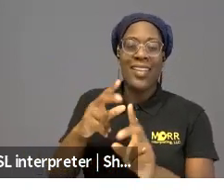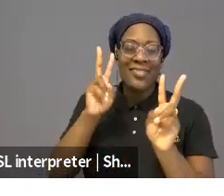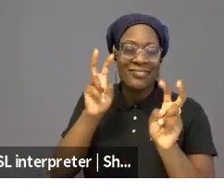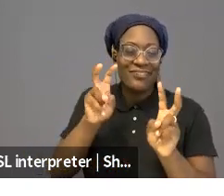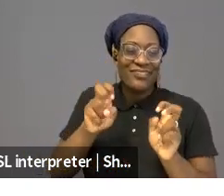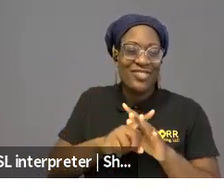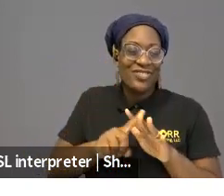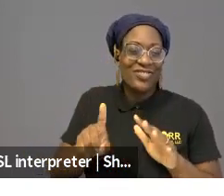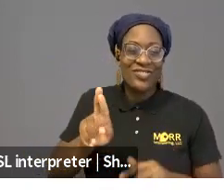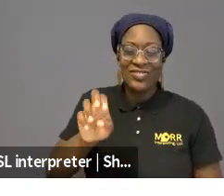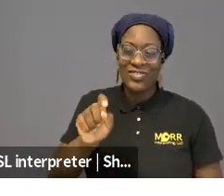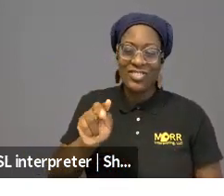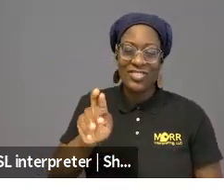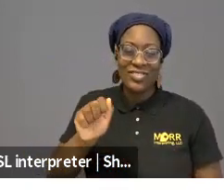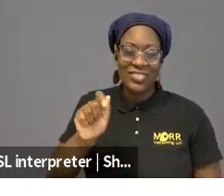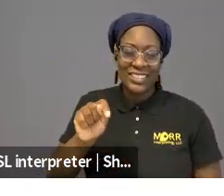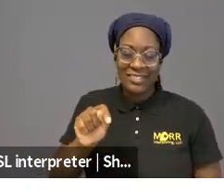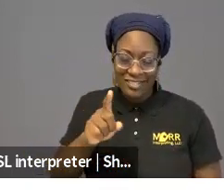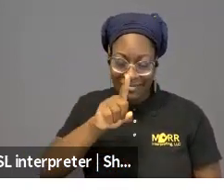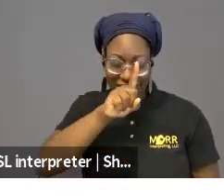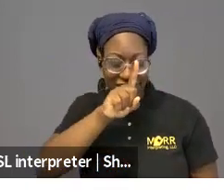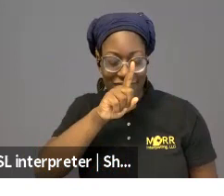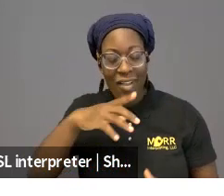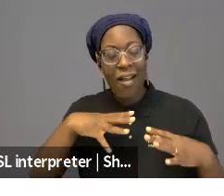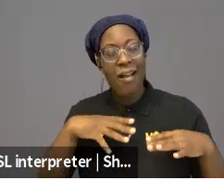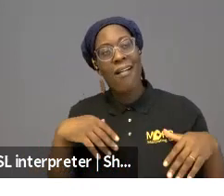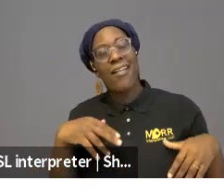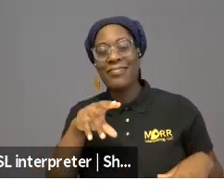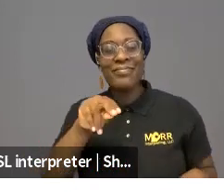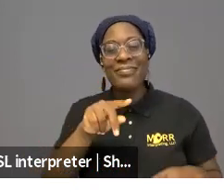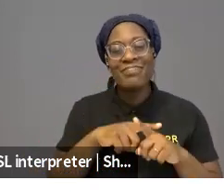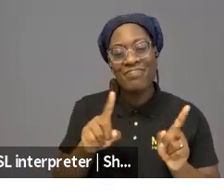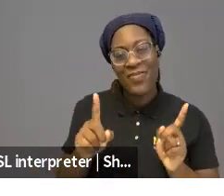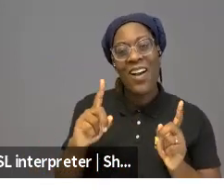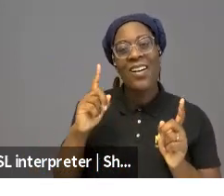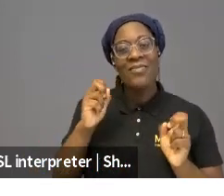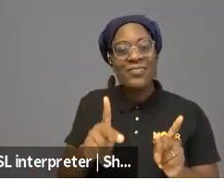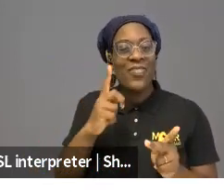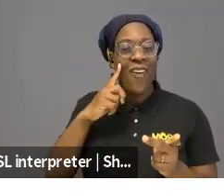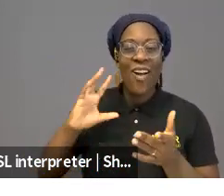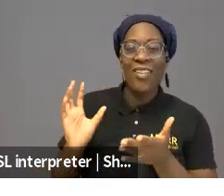and work through problems. This year has been full of so much change and uncertainty for